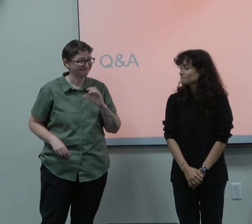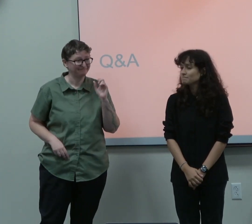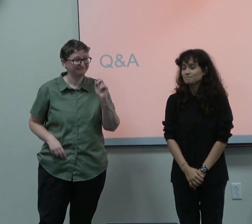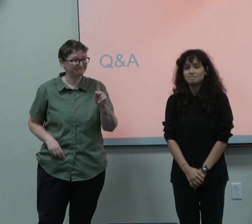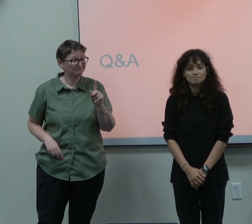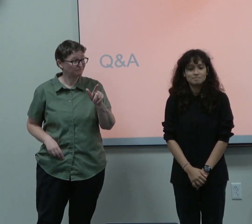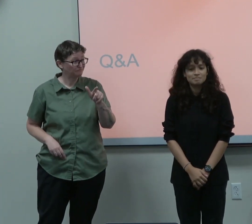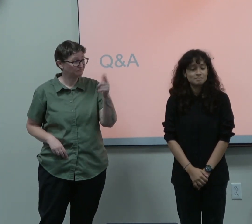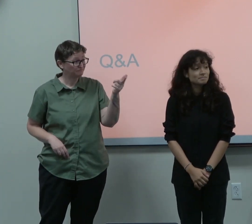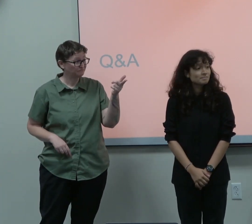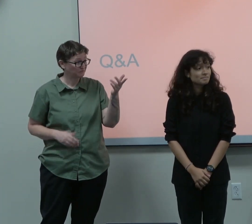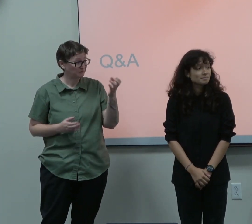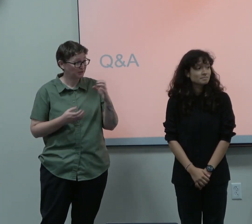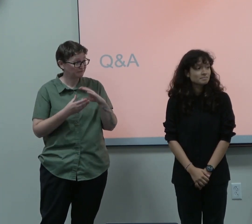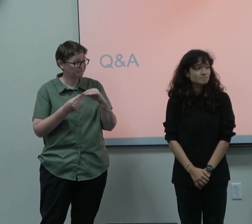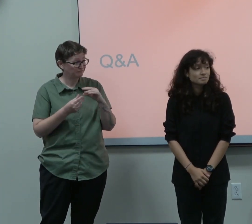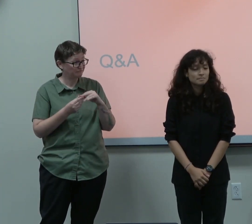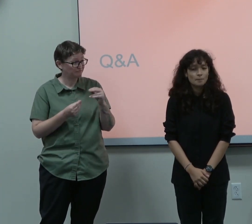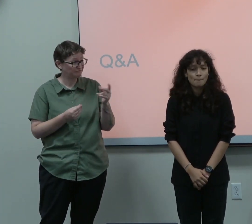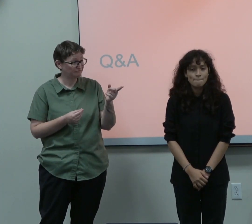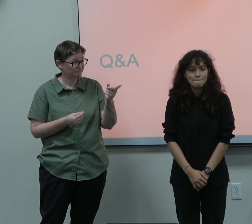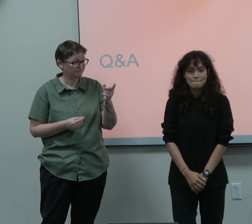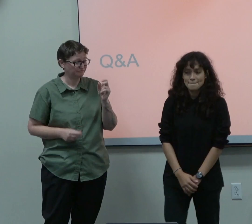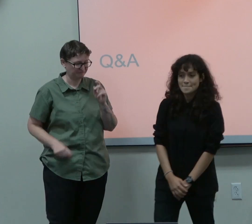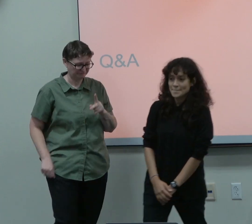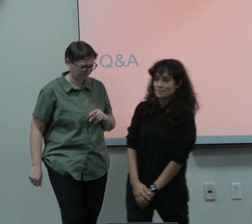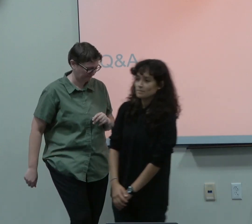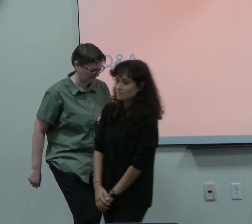That is very cool, says Jenna. Okay, does anyone else have something to say?